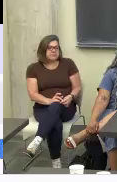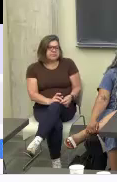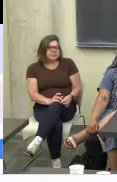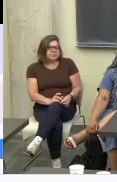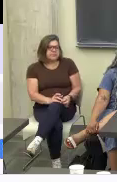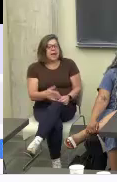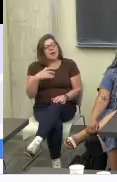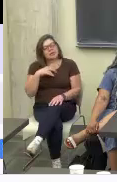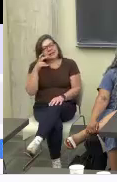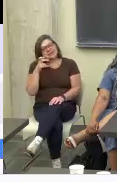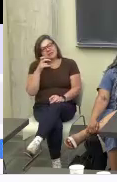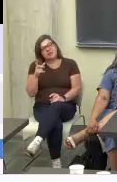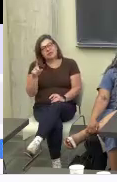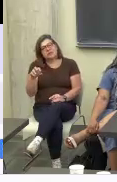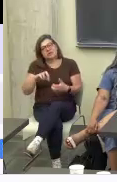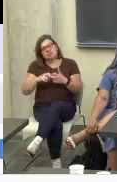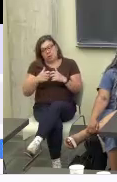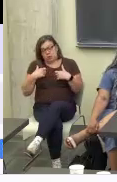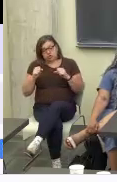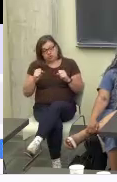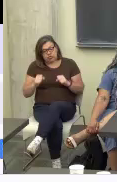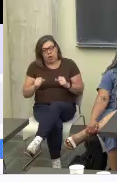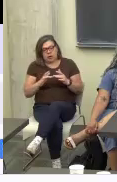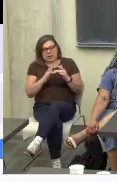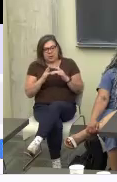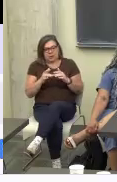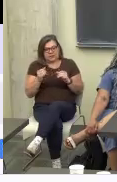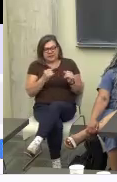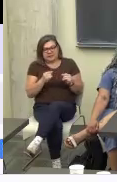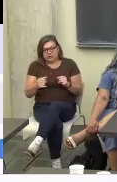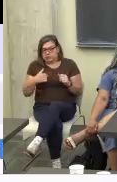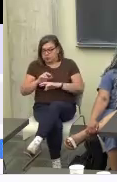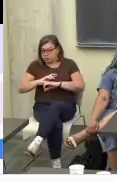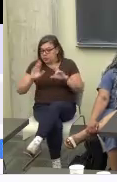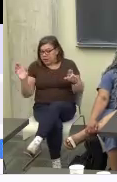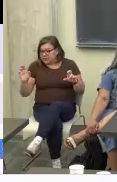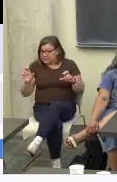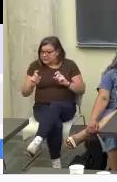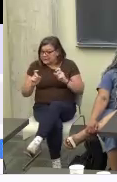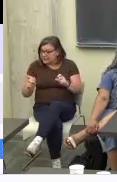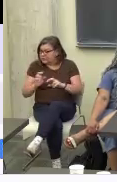network of individuals. We're ready to give. To a certain extent, we're ready to share